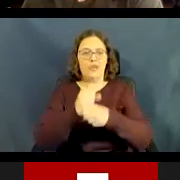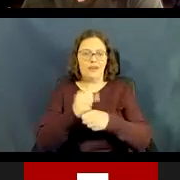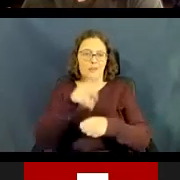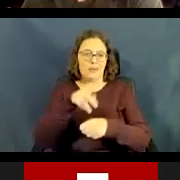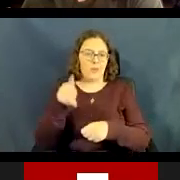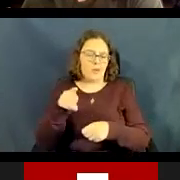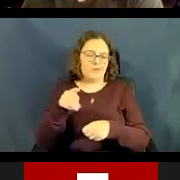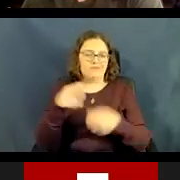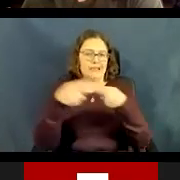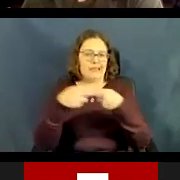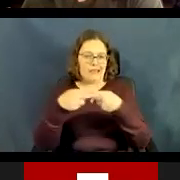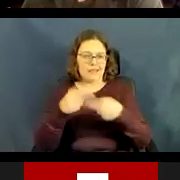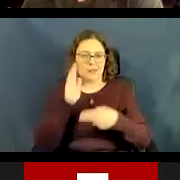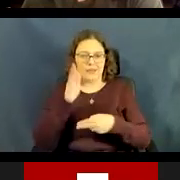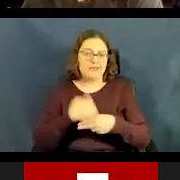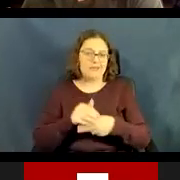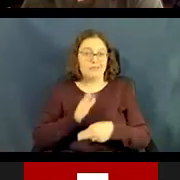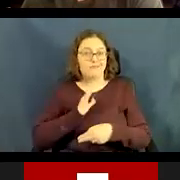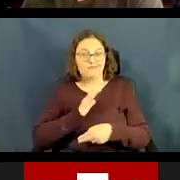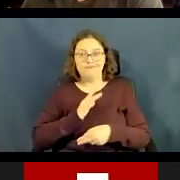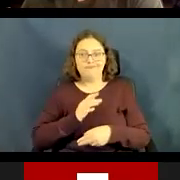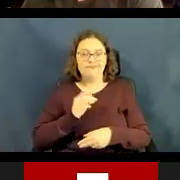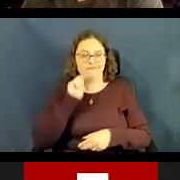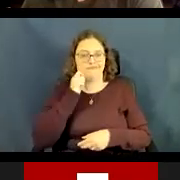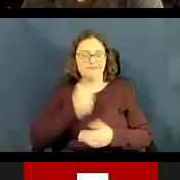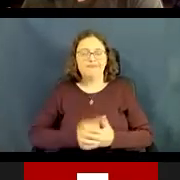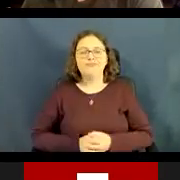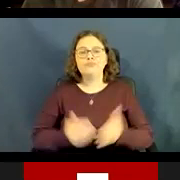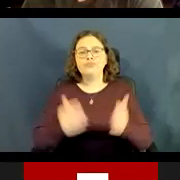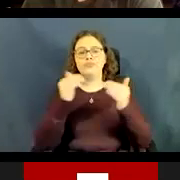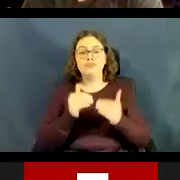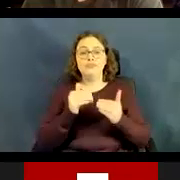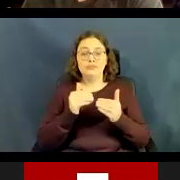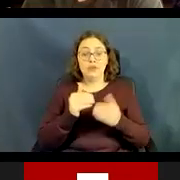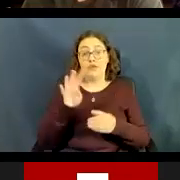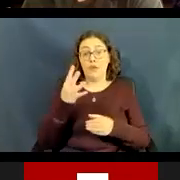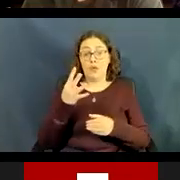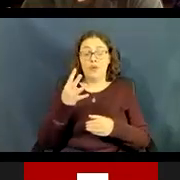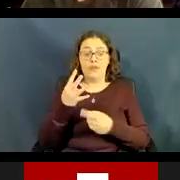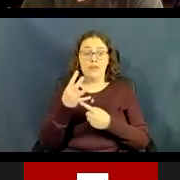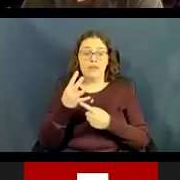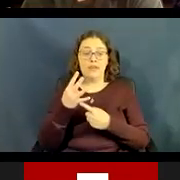Great news. All around. The fourth is the updated padlet document.